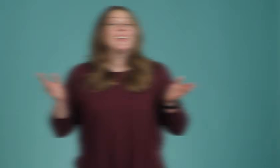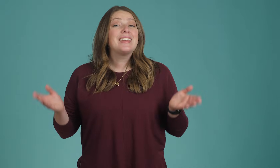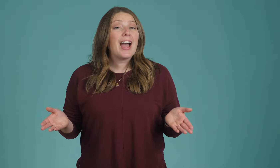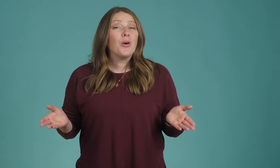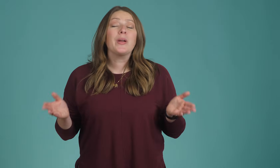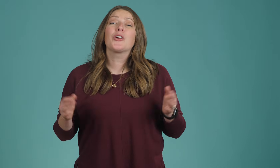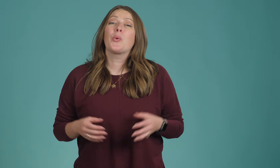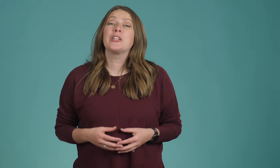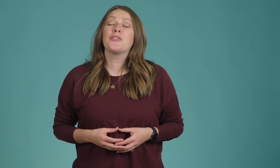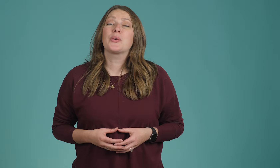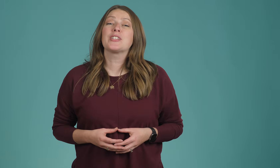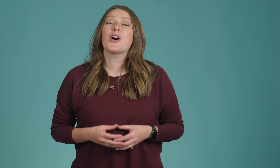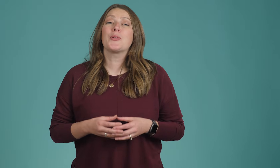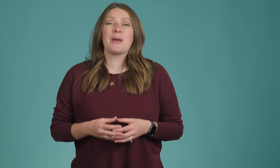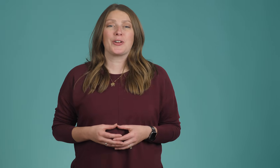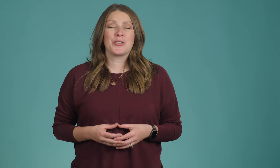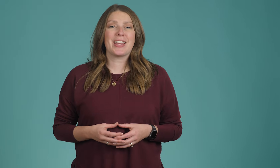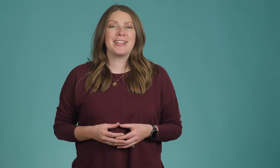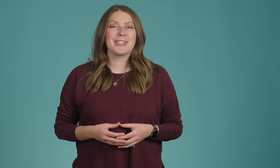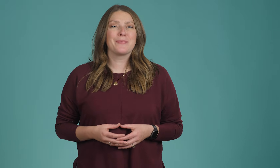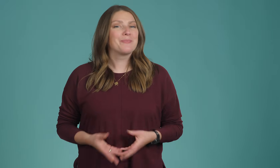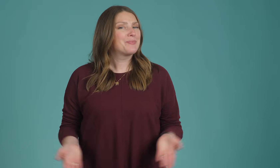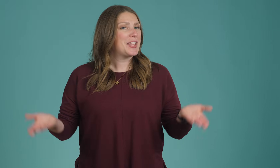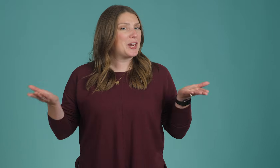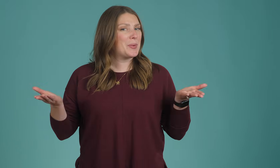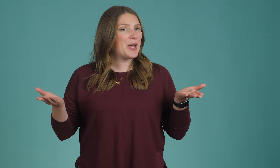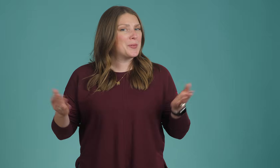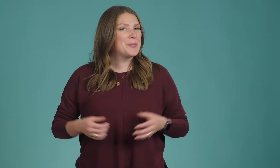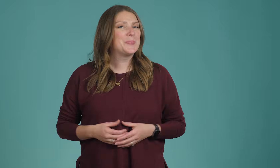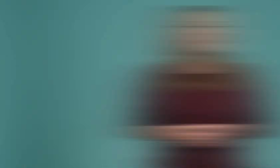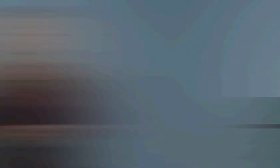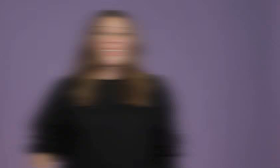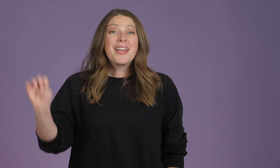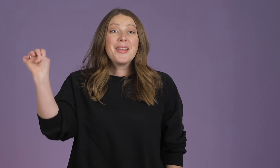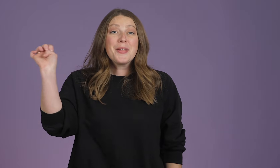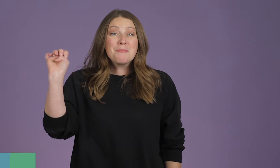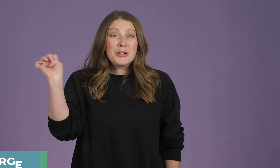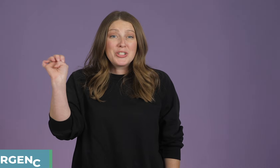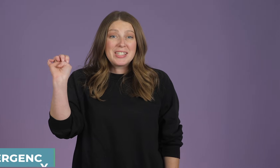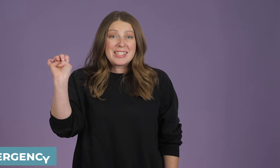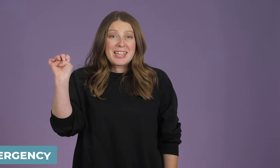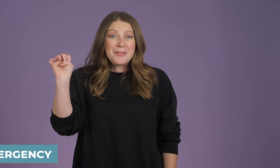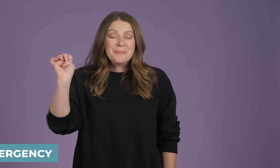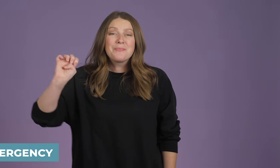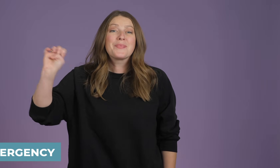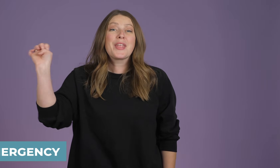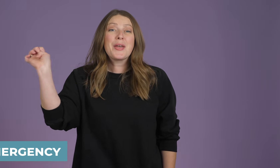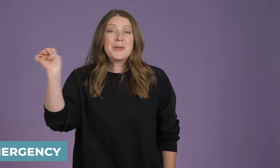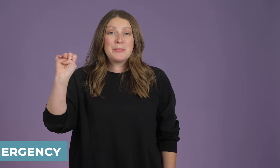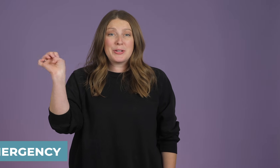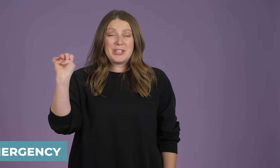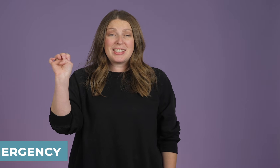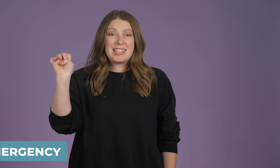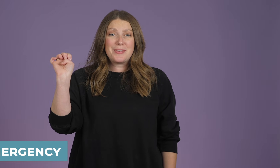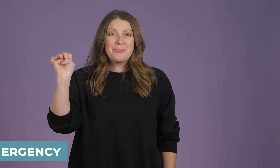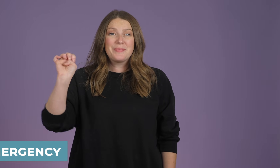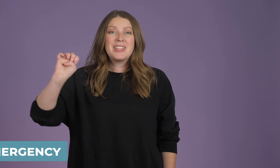Now we are going to focus on medical signs. Here we go. Emergency Emergency.